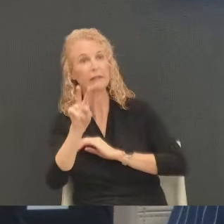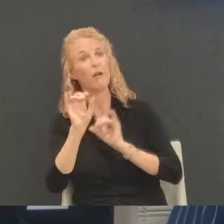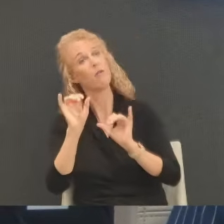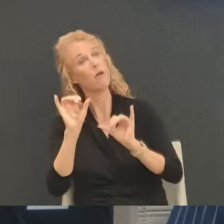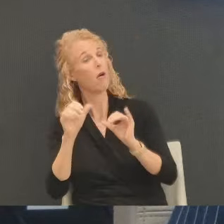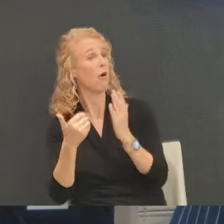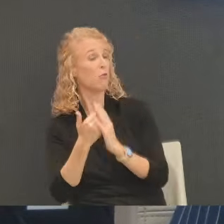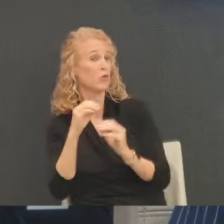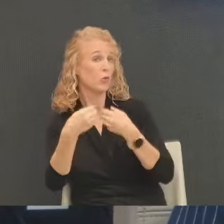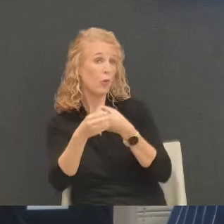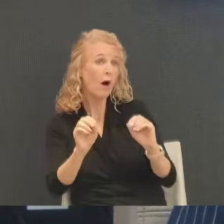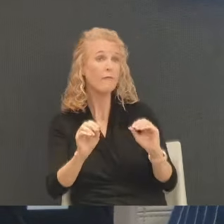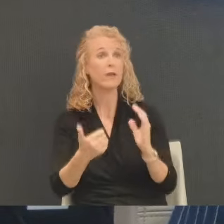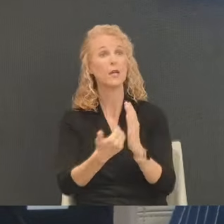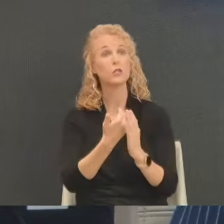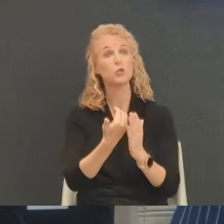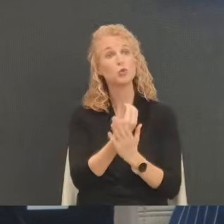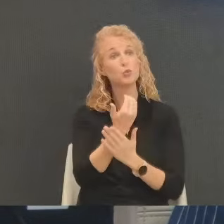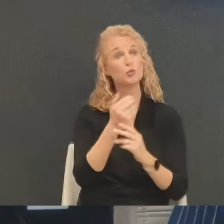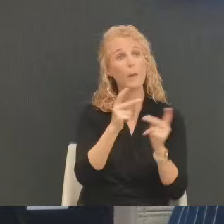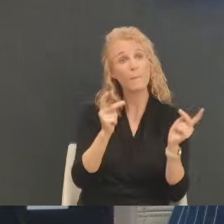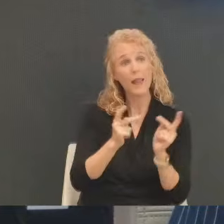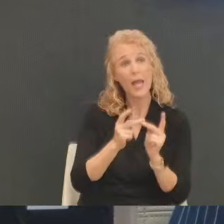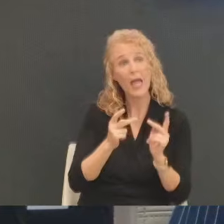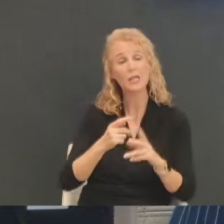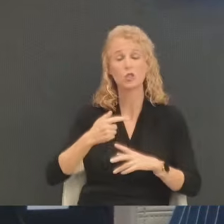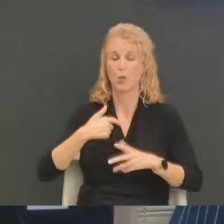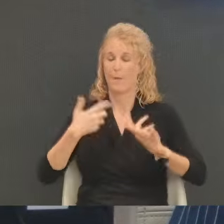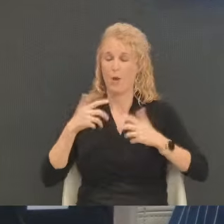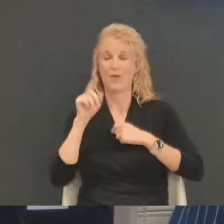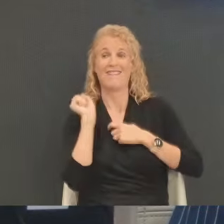I wanted to put that I'm going to be asking or I have asked for that and I just wanted my